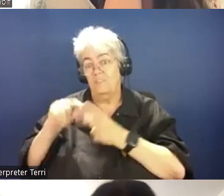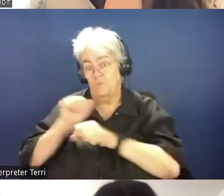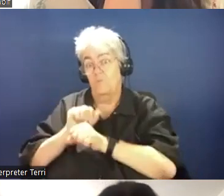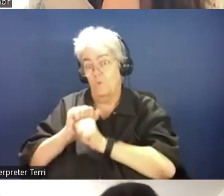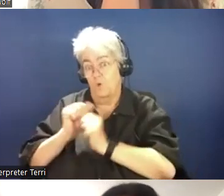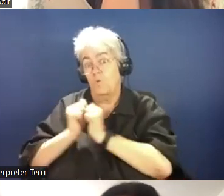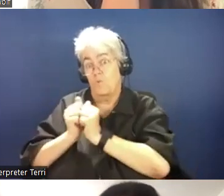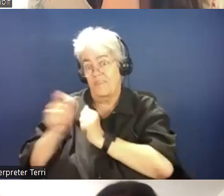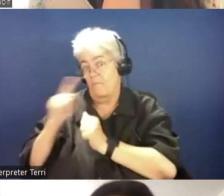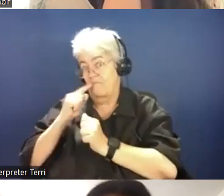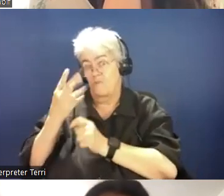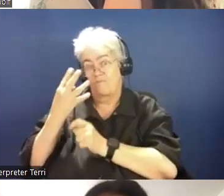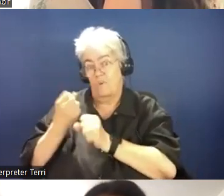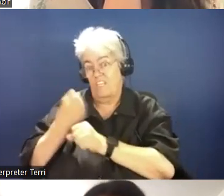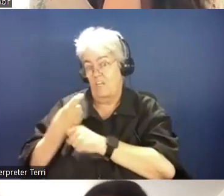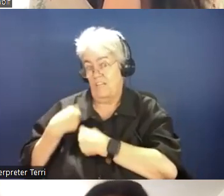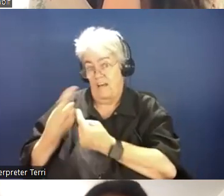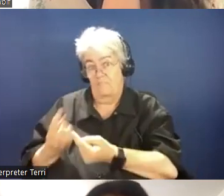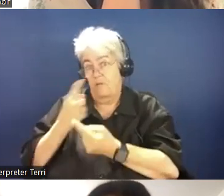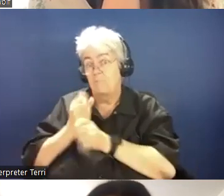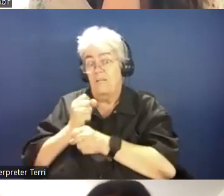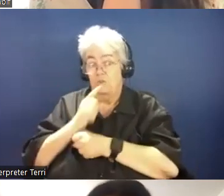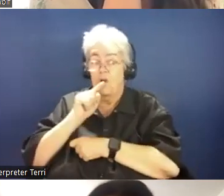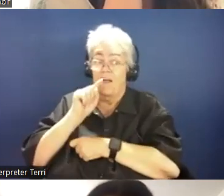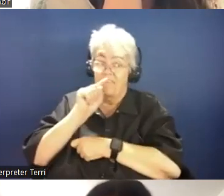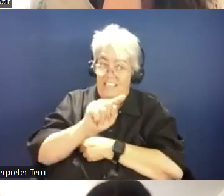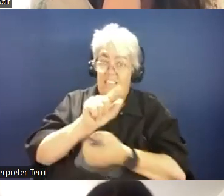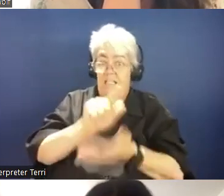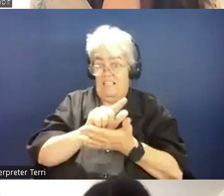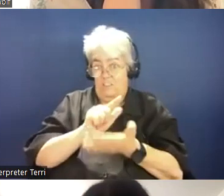the last 4 years in order to make sure that this legislation was appropriate.